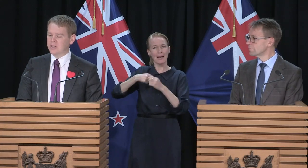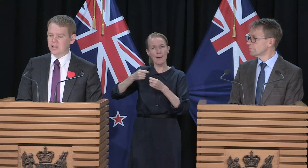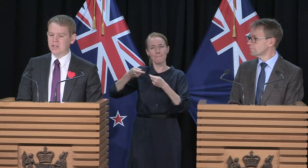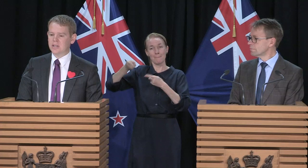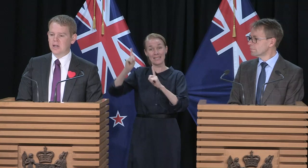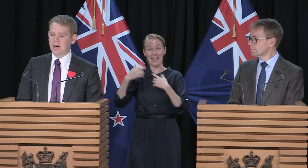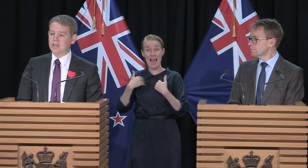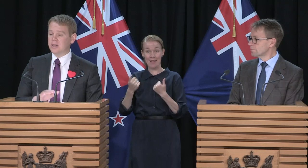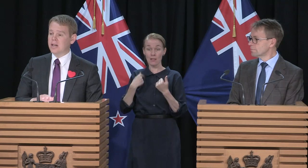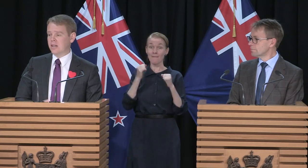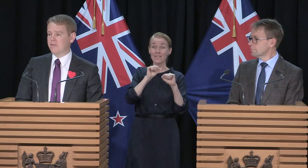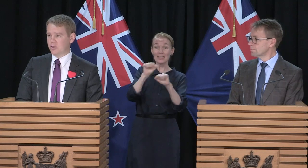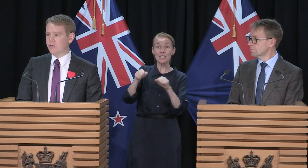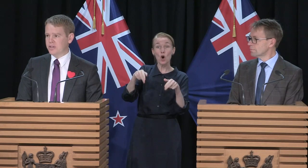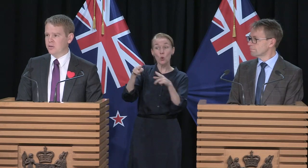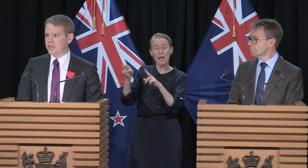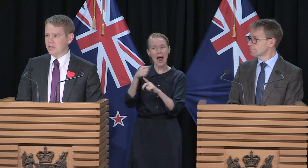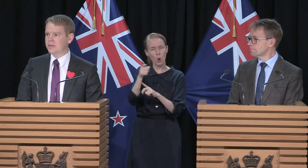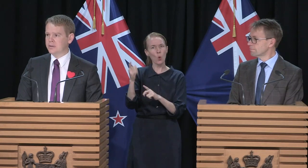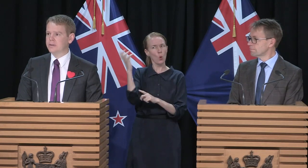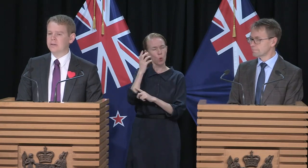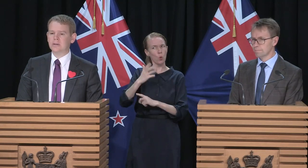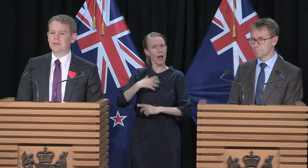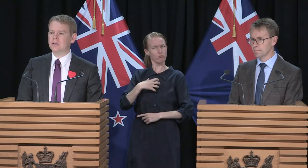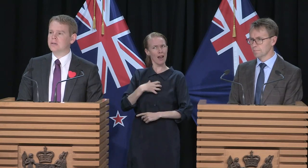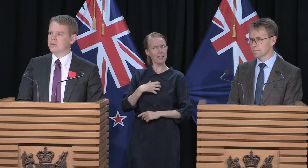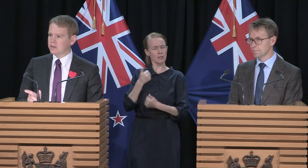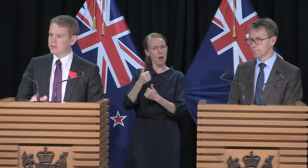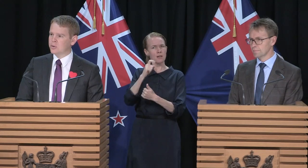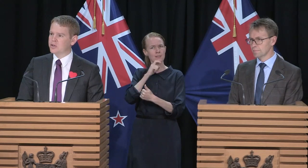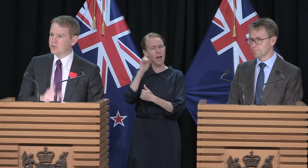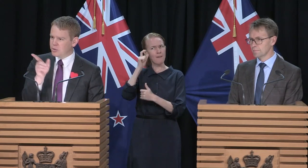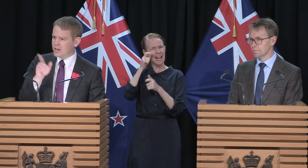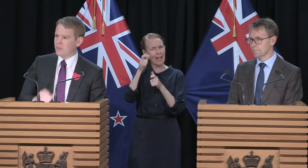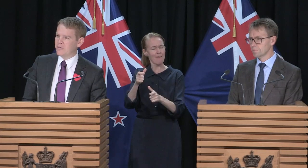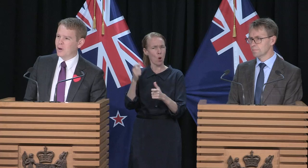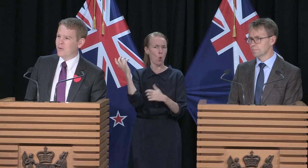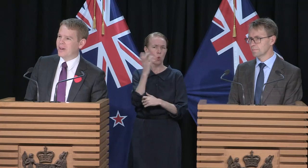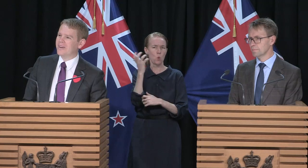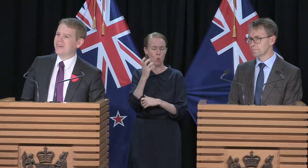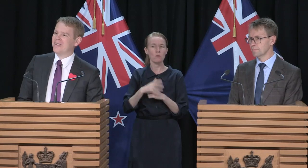vigilant. Certainly my own experience of visiting then - one of the first things I did